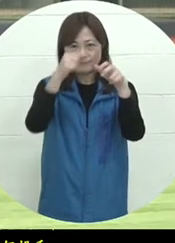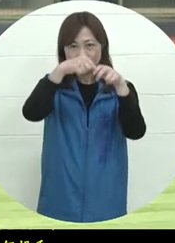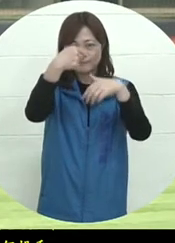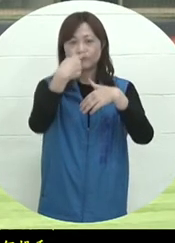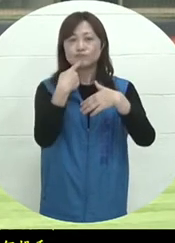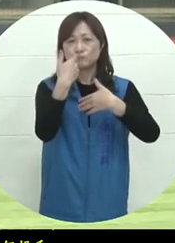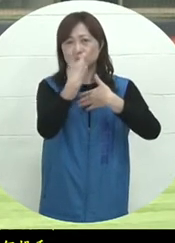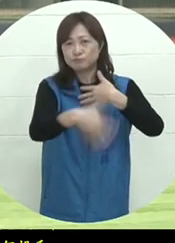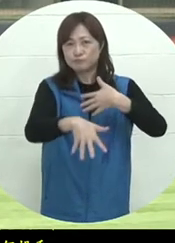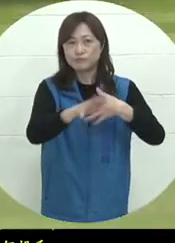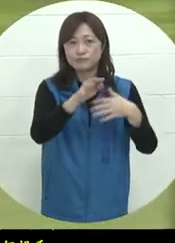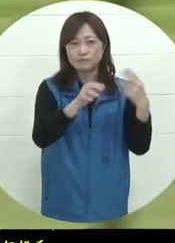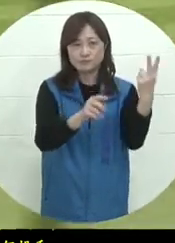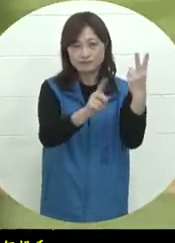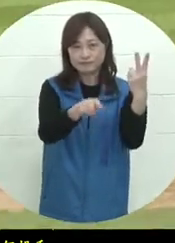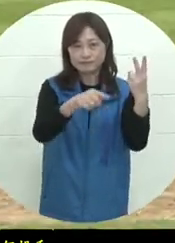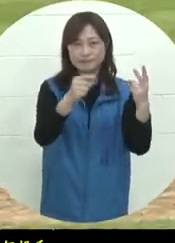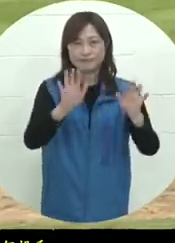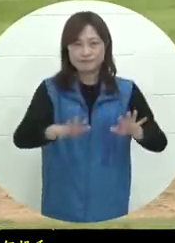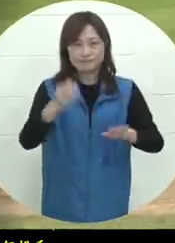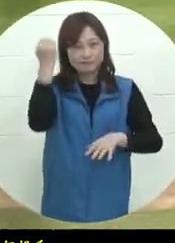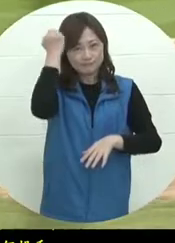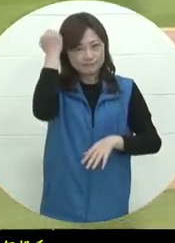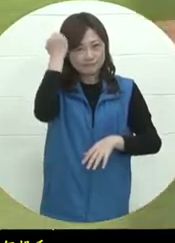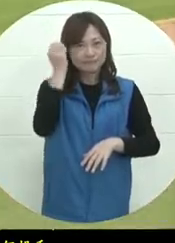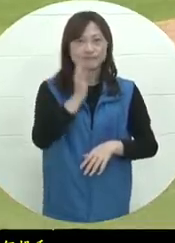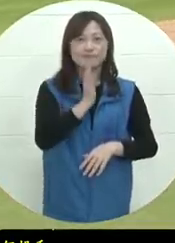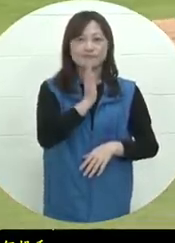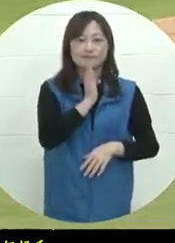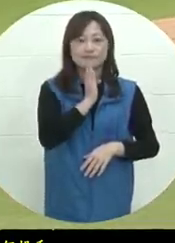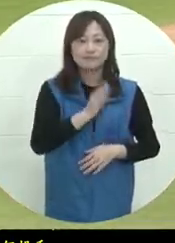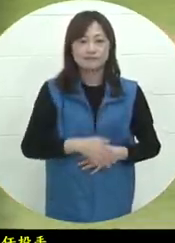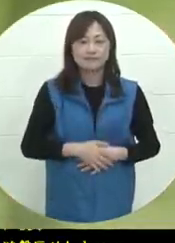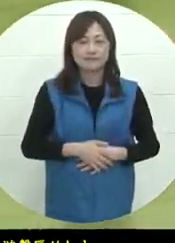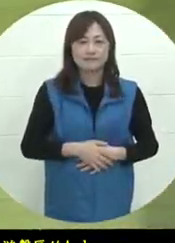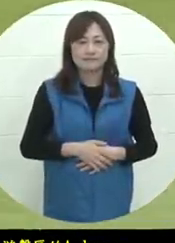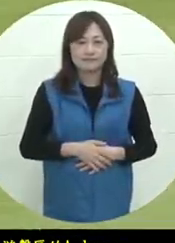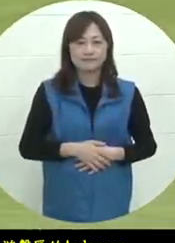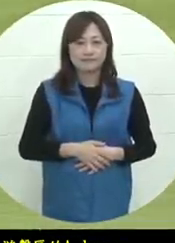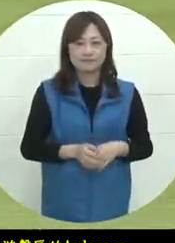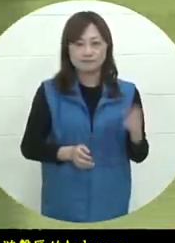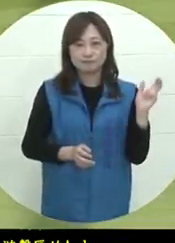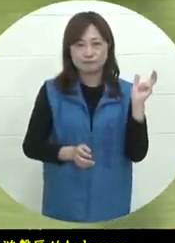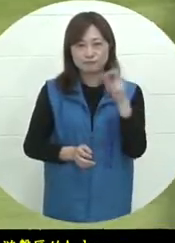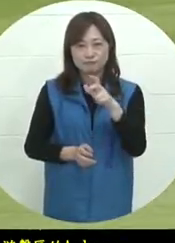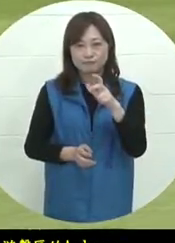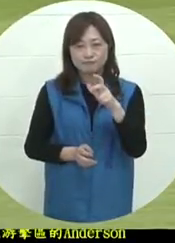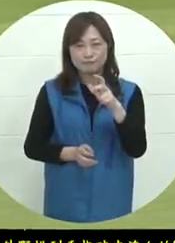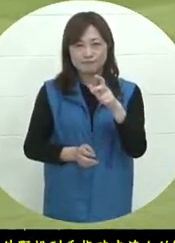It was really hard. The ball caused a squeeze. The pitcher directly hit the tying ball directly in front of